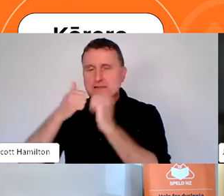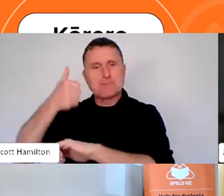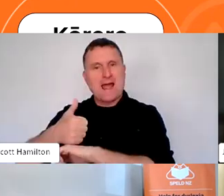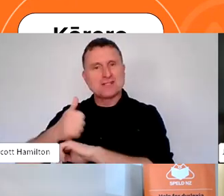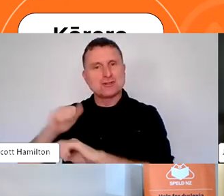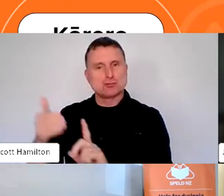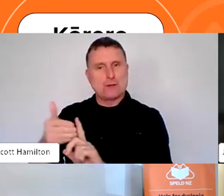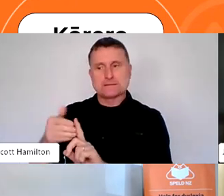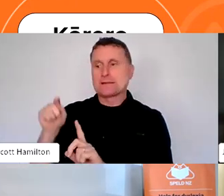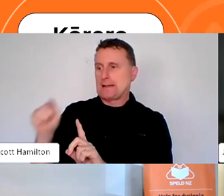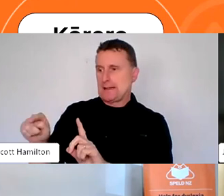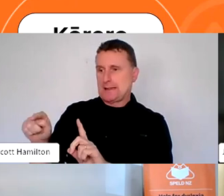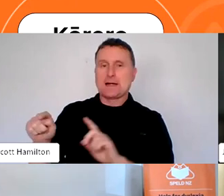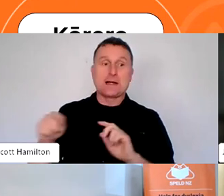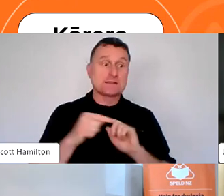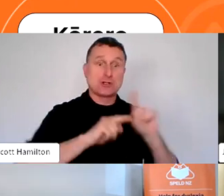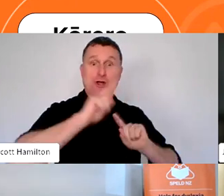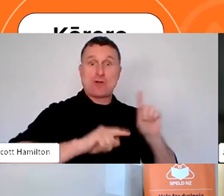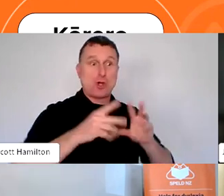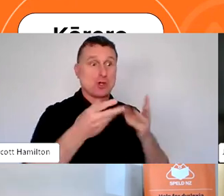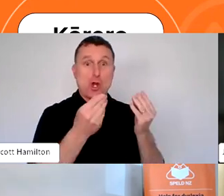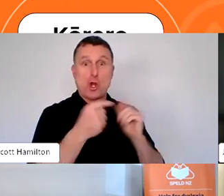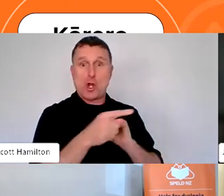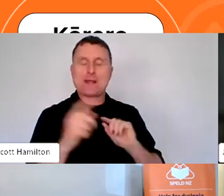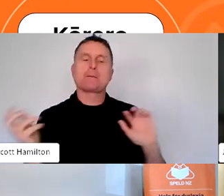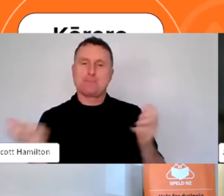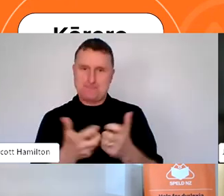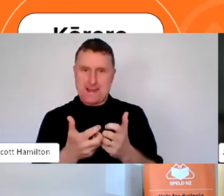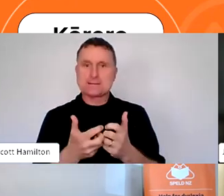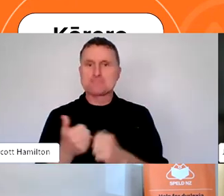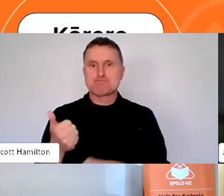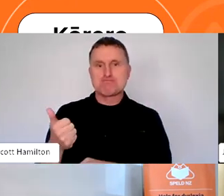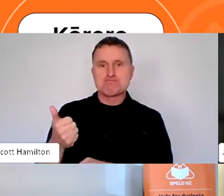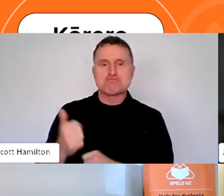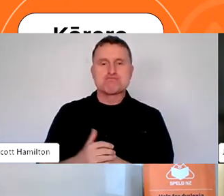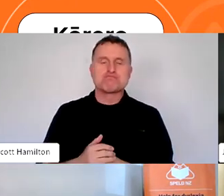the needs of the diverse learners in their classrooms. And ensuring